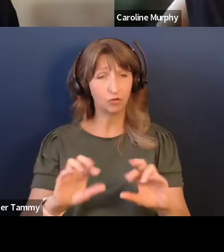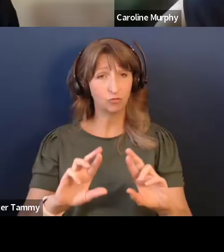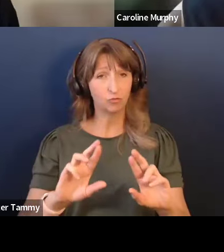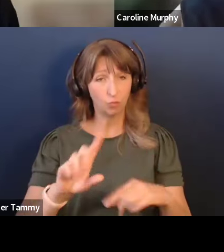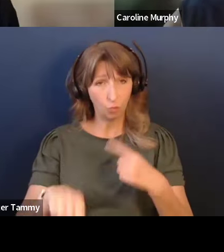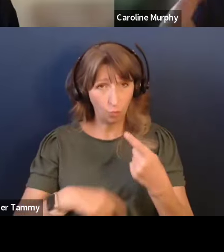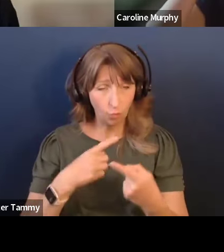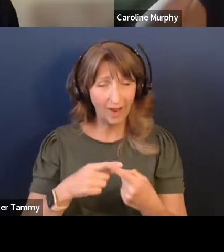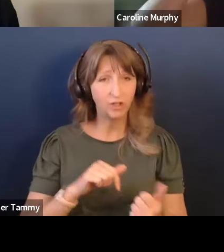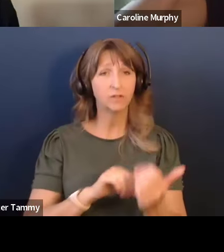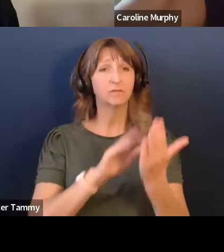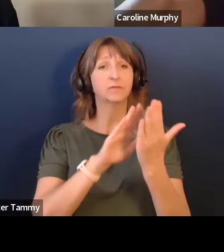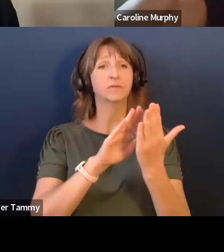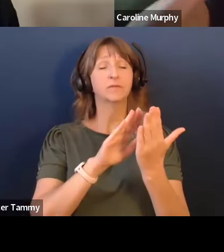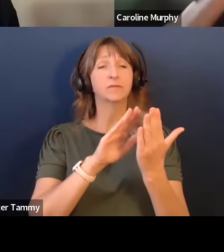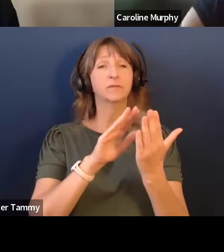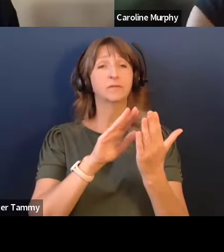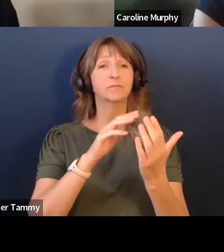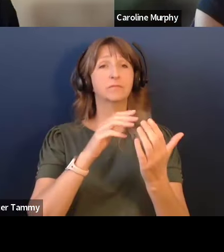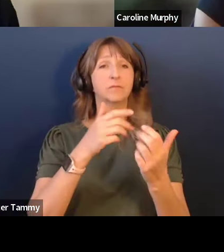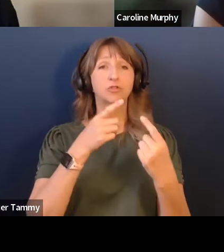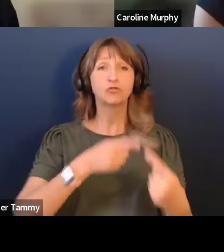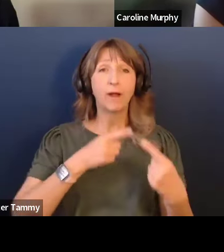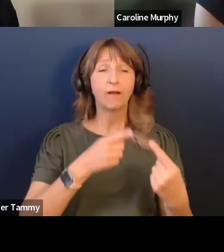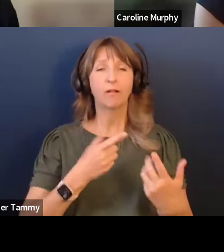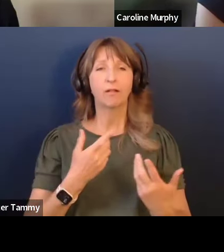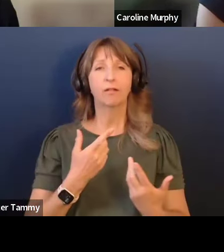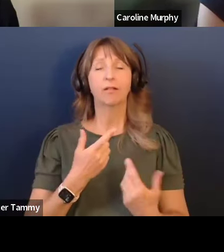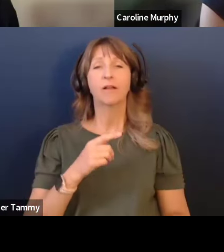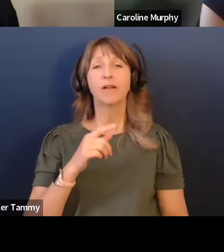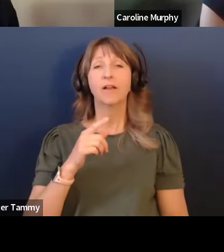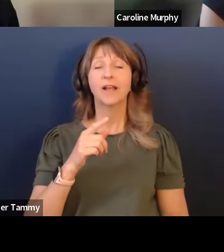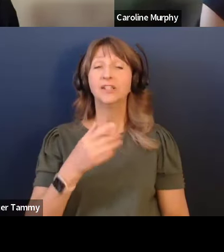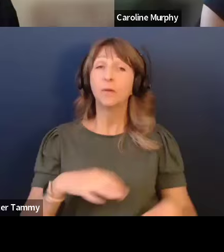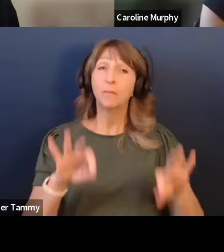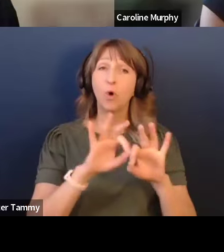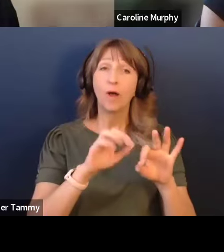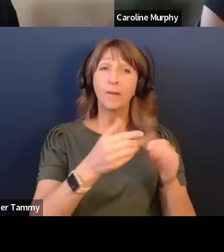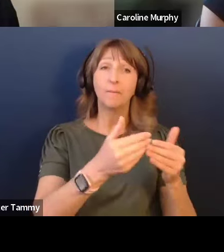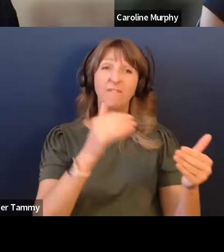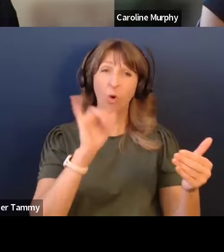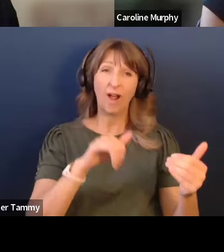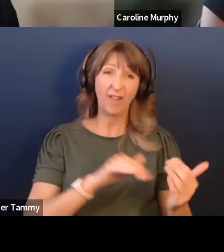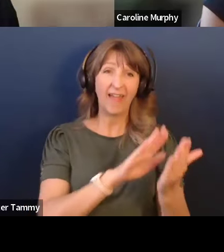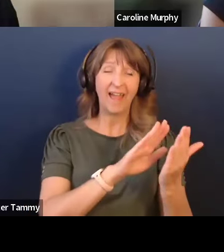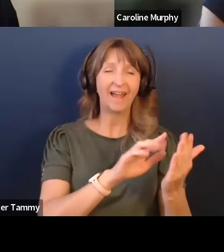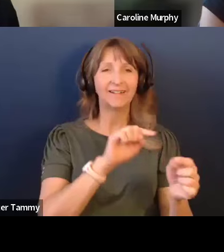you encounter hardships. It's so important to have those people in place before you get to